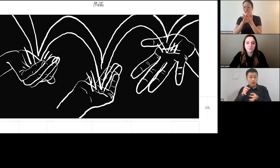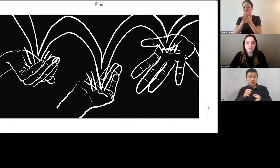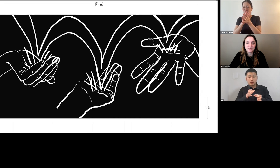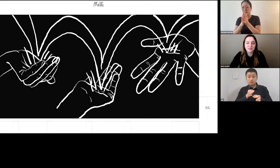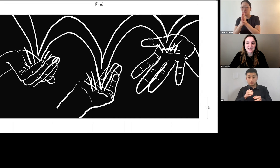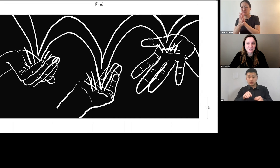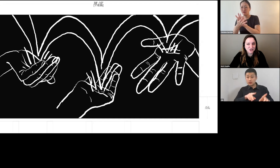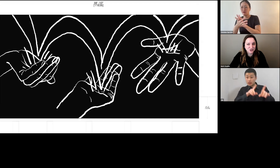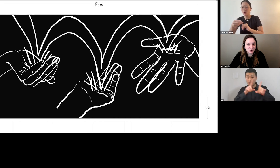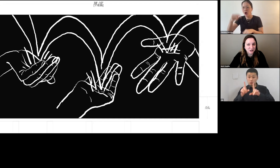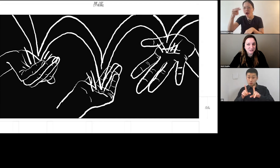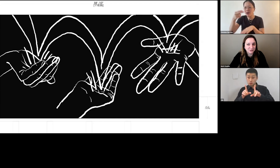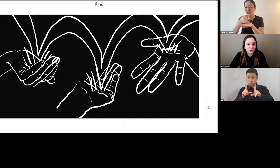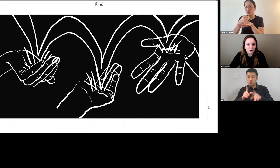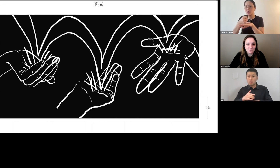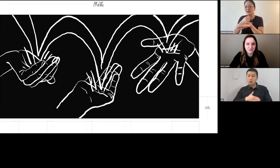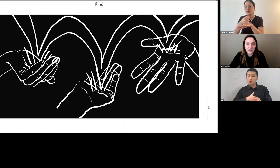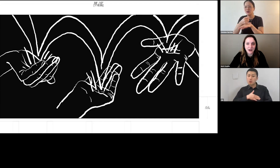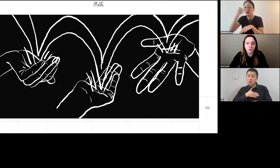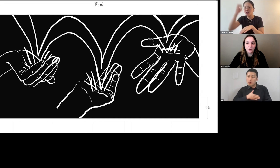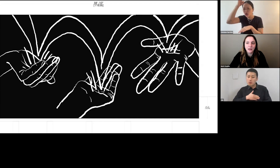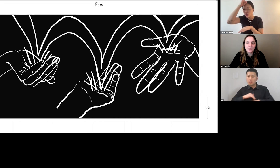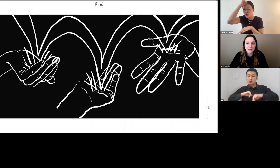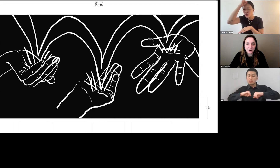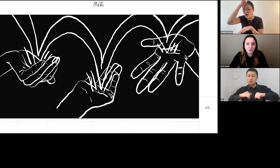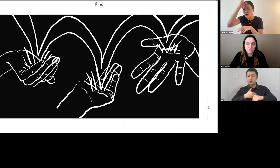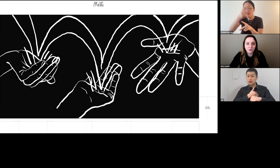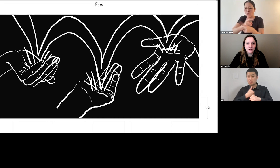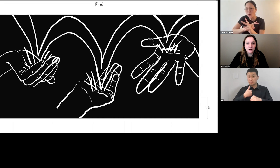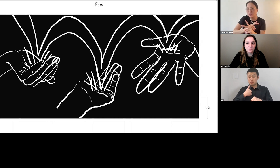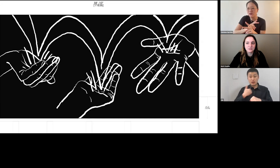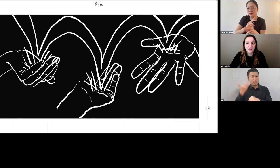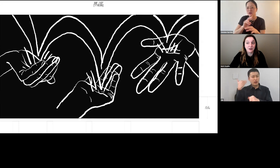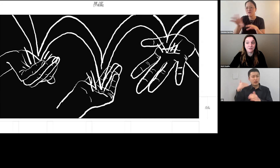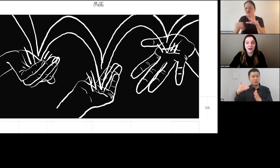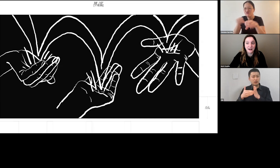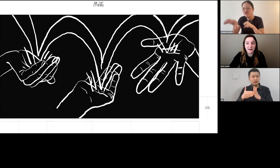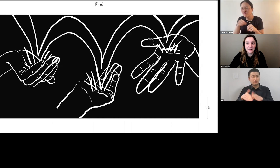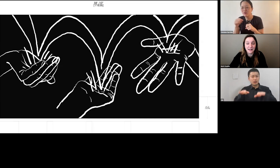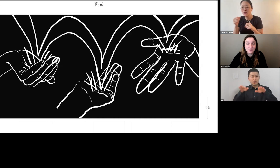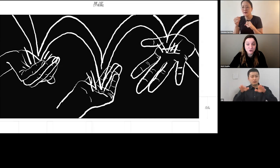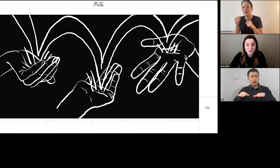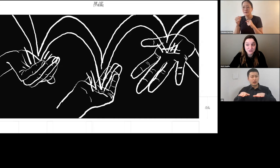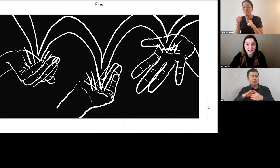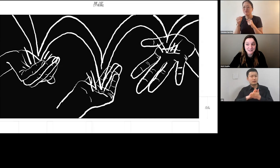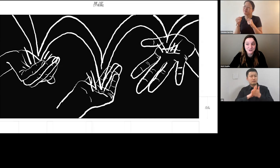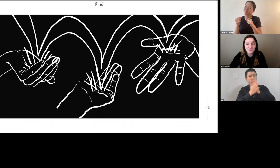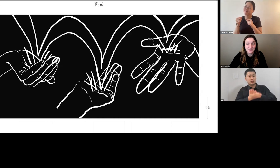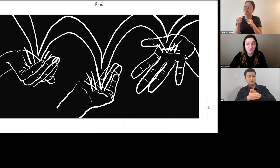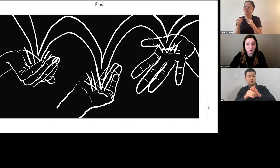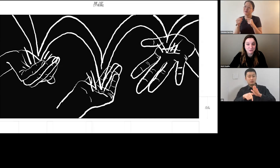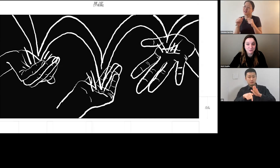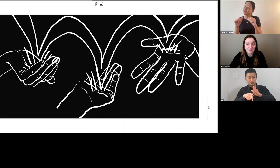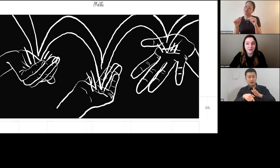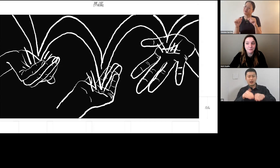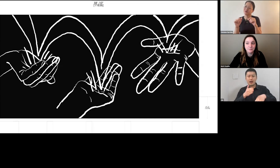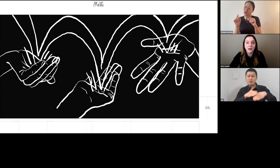But that's transformed now. Now loans have high interest rates. You get trapped by them.